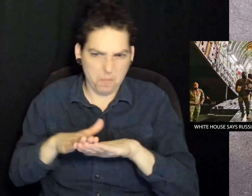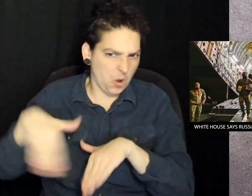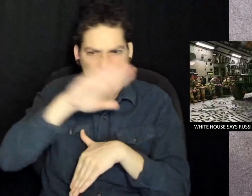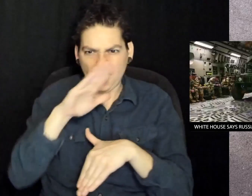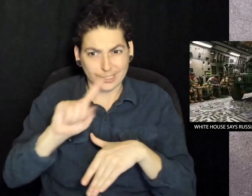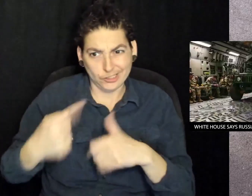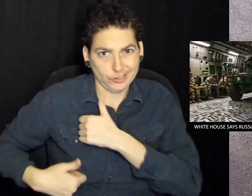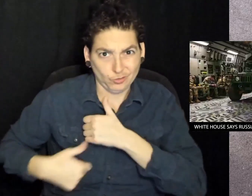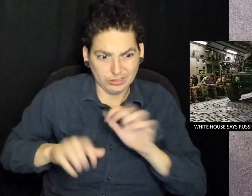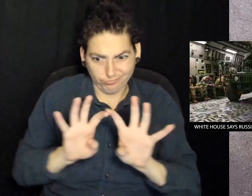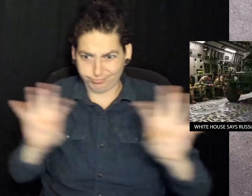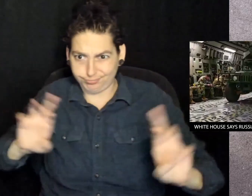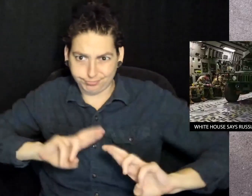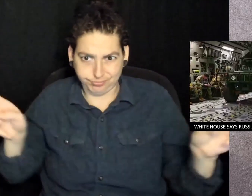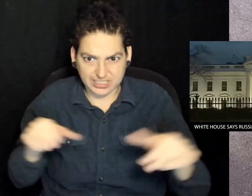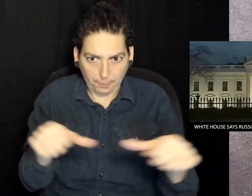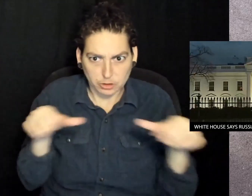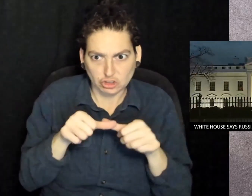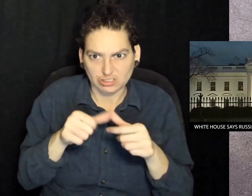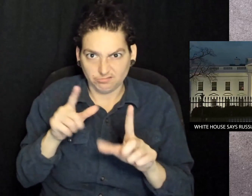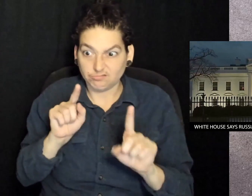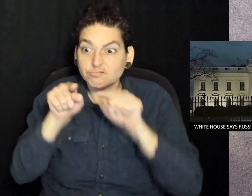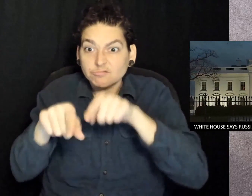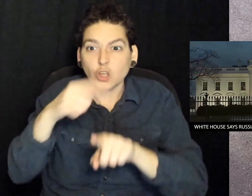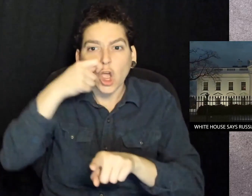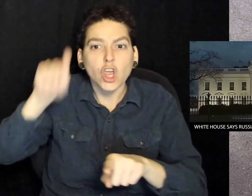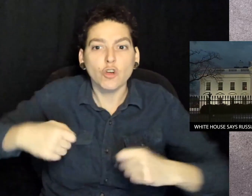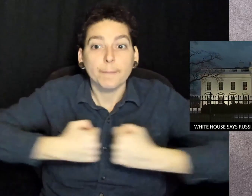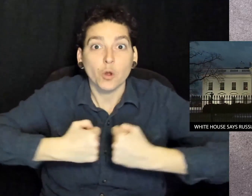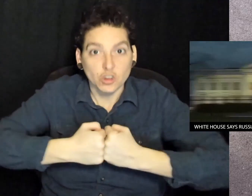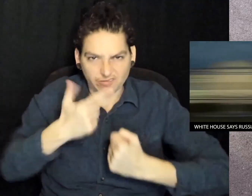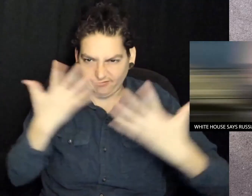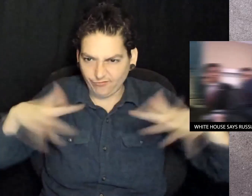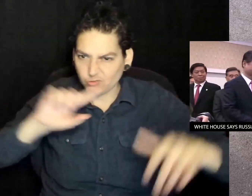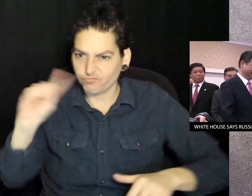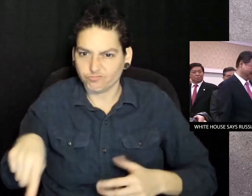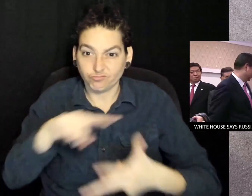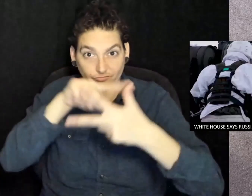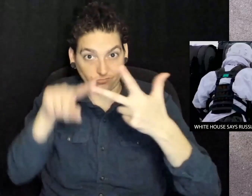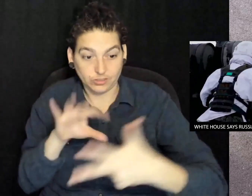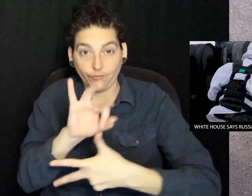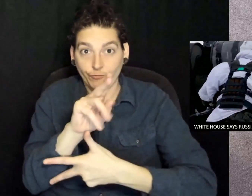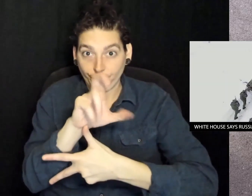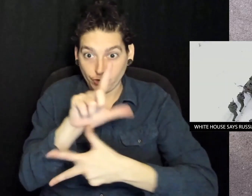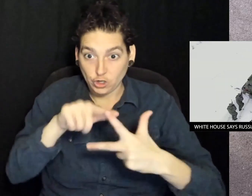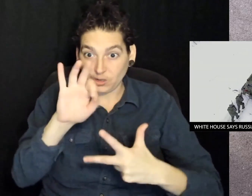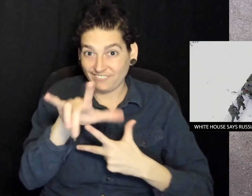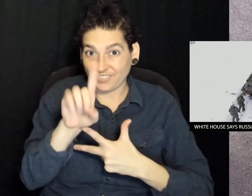Russian President Vladimir Putin has more than just troops in position along the Ukrainian border